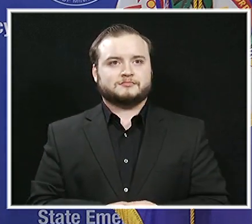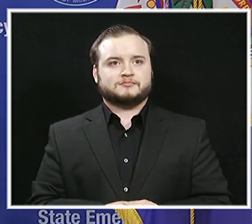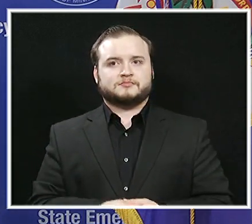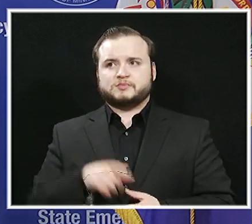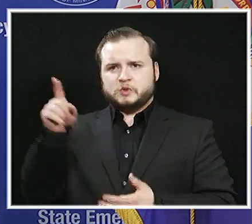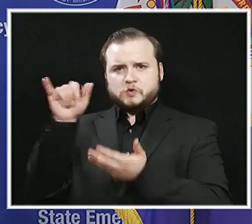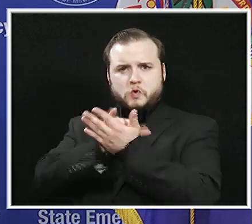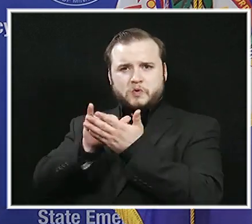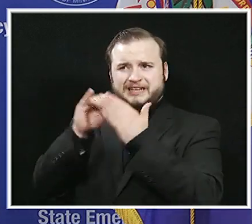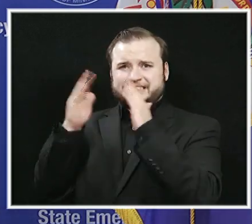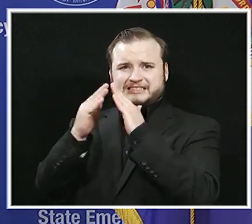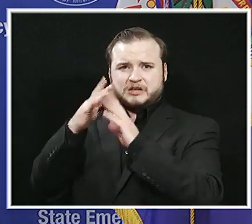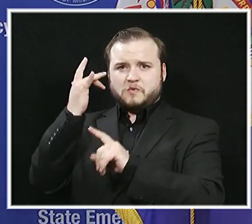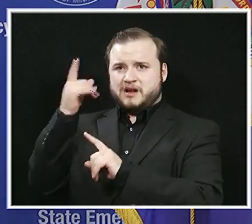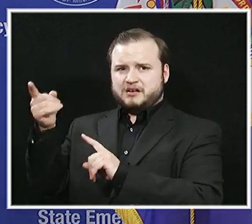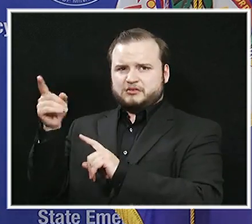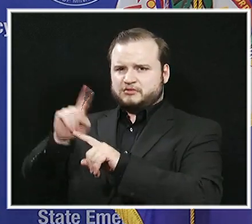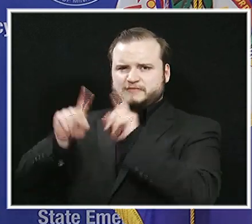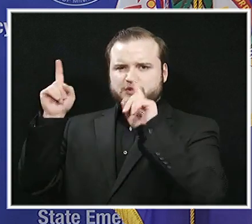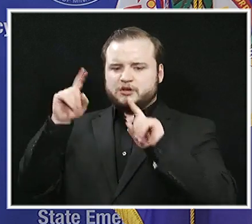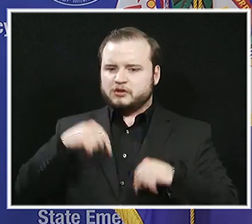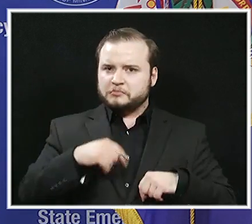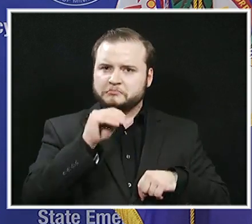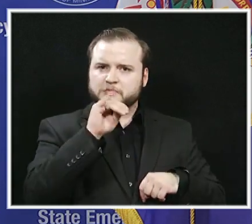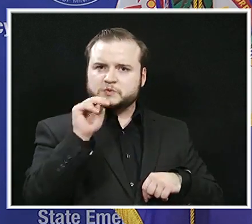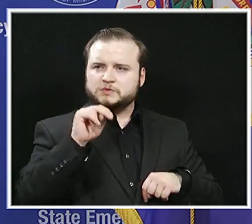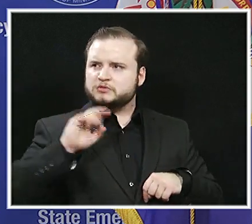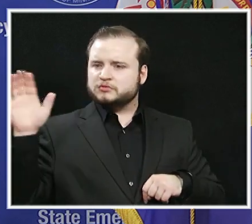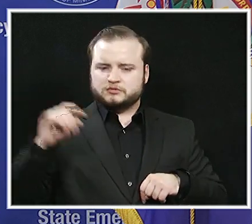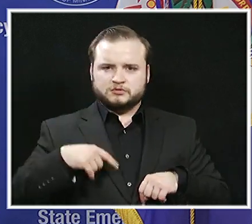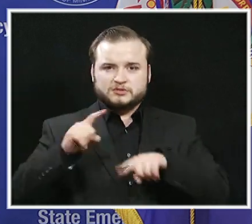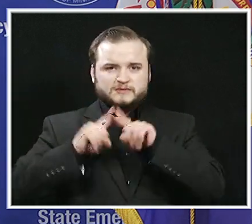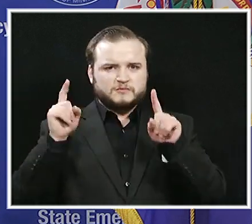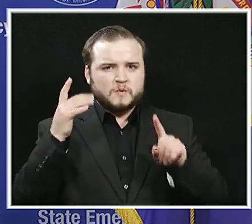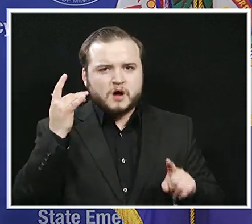why did Sweden act the way they did, why did Minnesota act differently than New York?